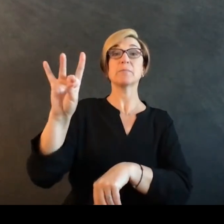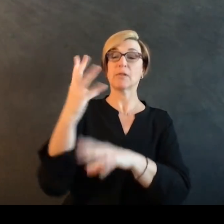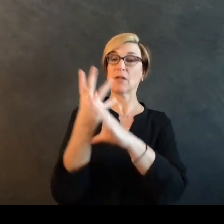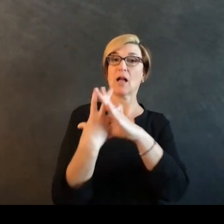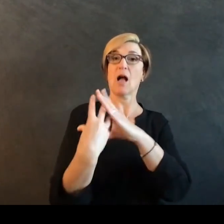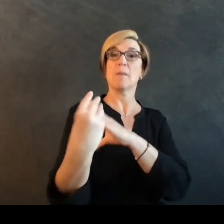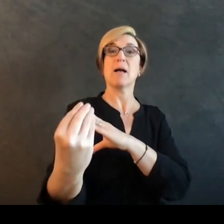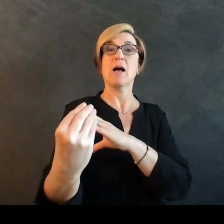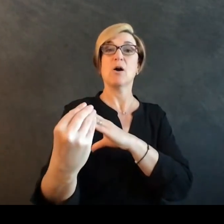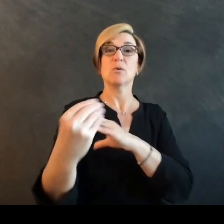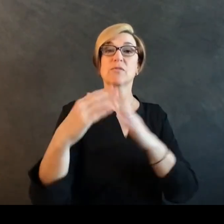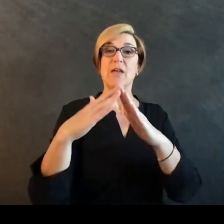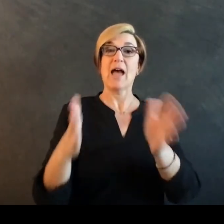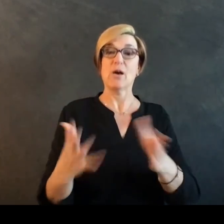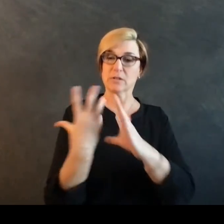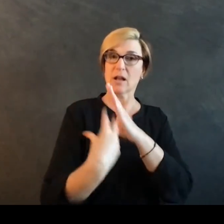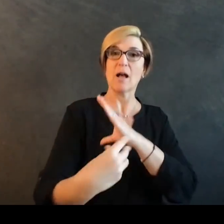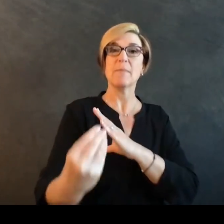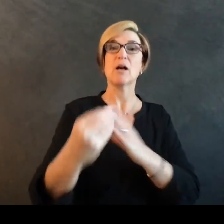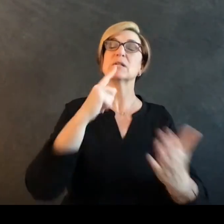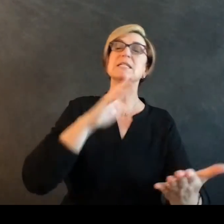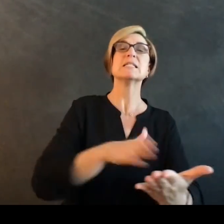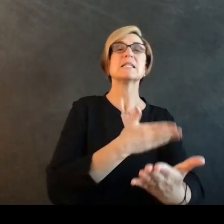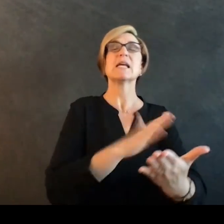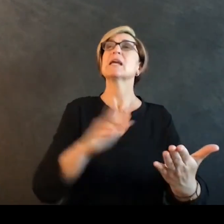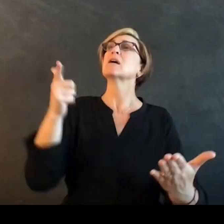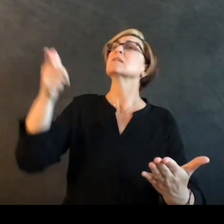god bless america others have joined in spreading from